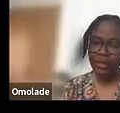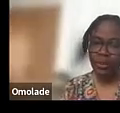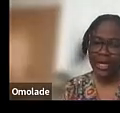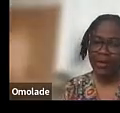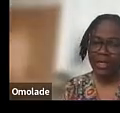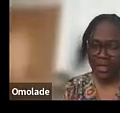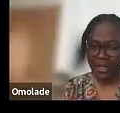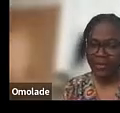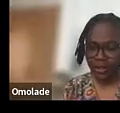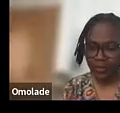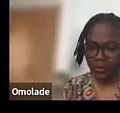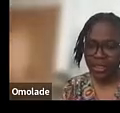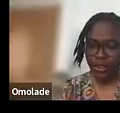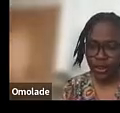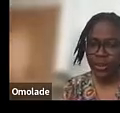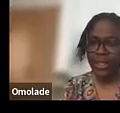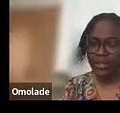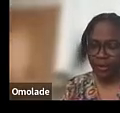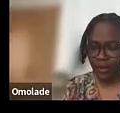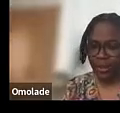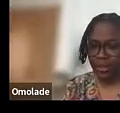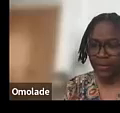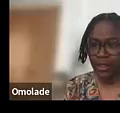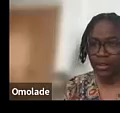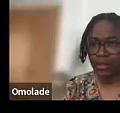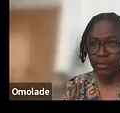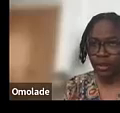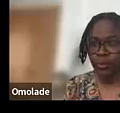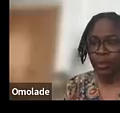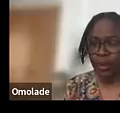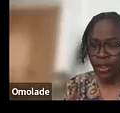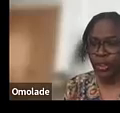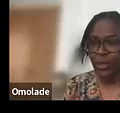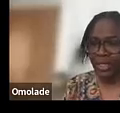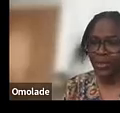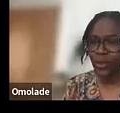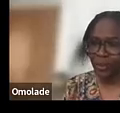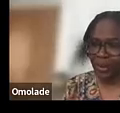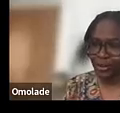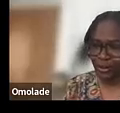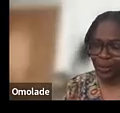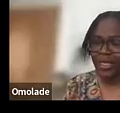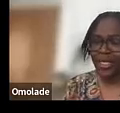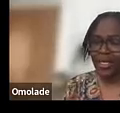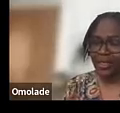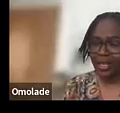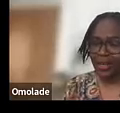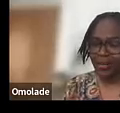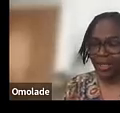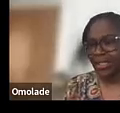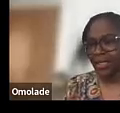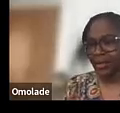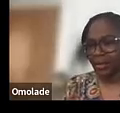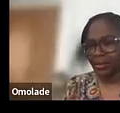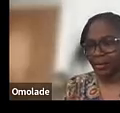Omolade: We have existing evidence, obviously, that shows that for specific subpopulations within the women group things are, you know, challenging,